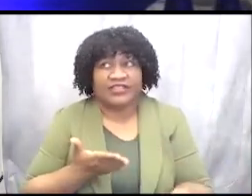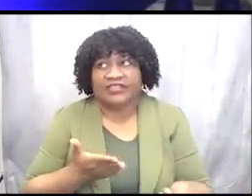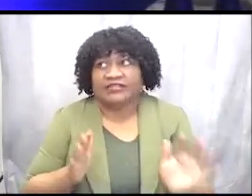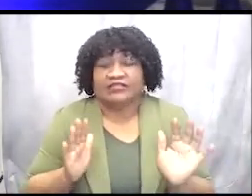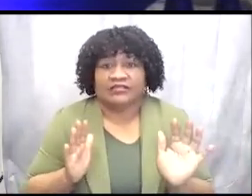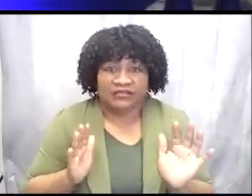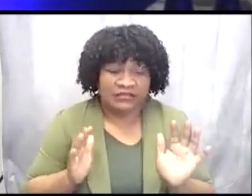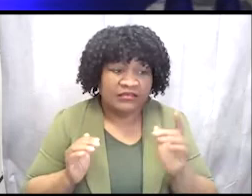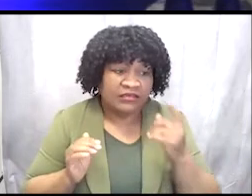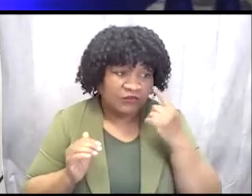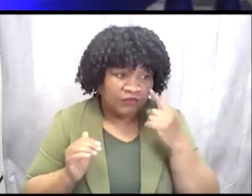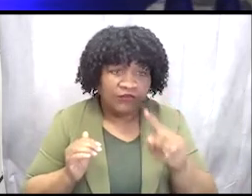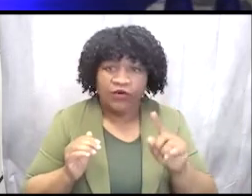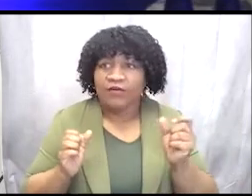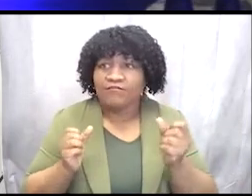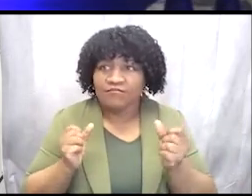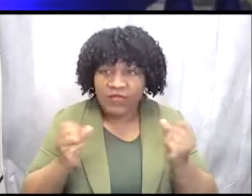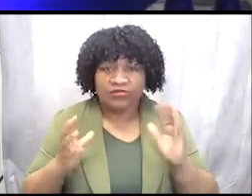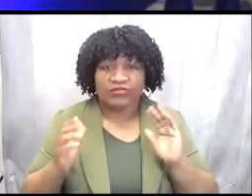for most of our children.